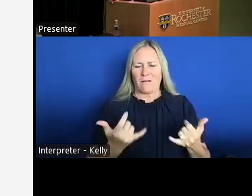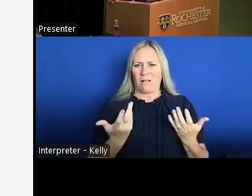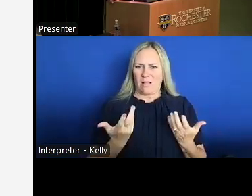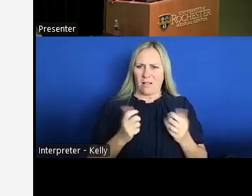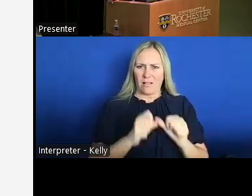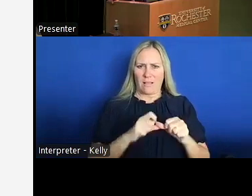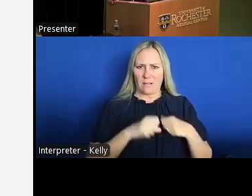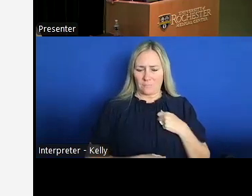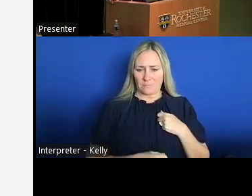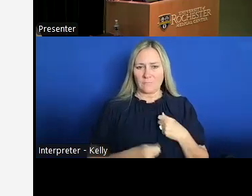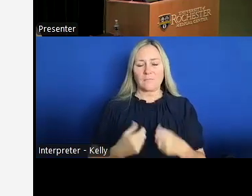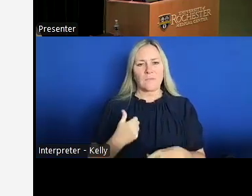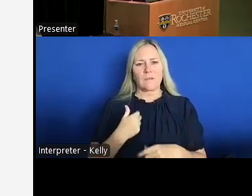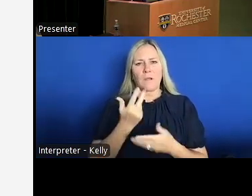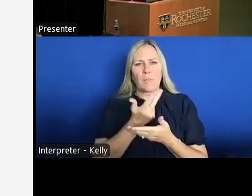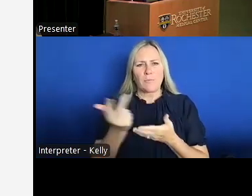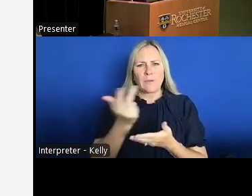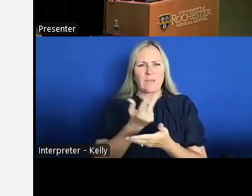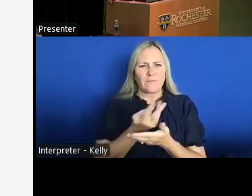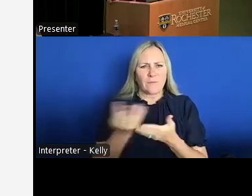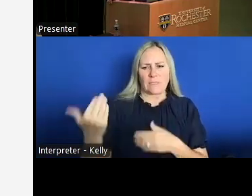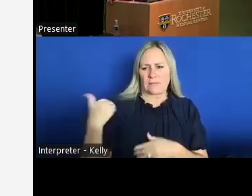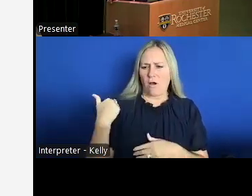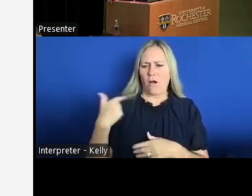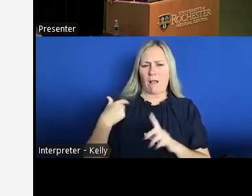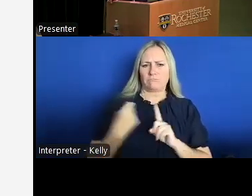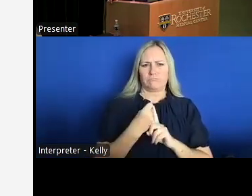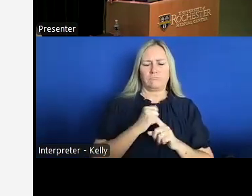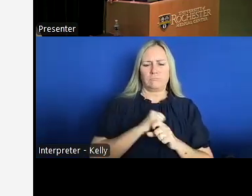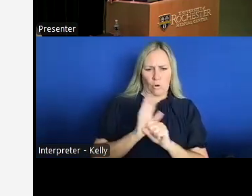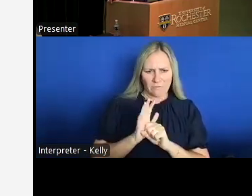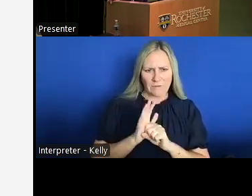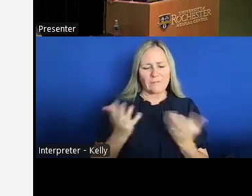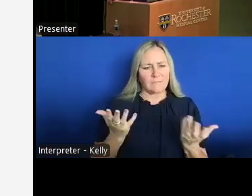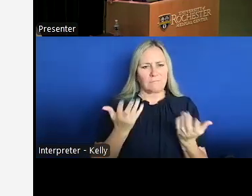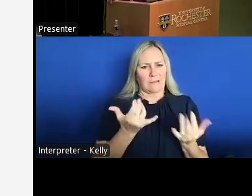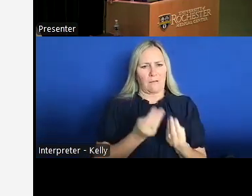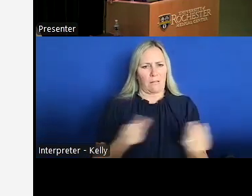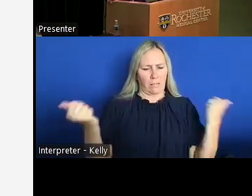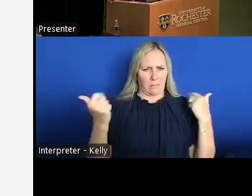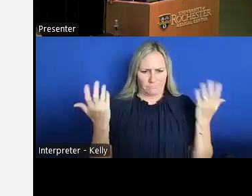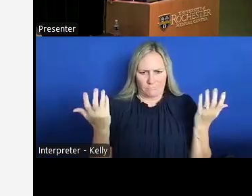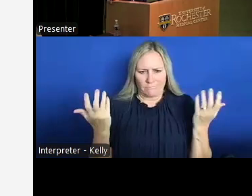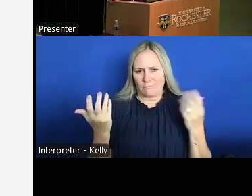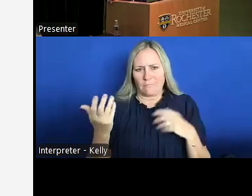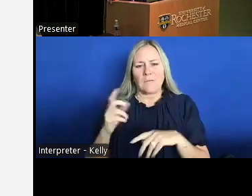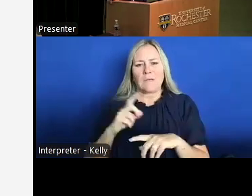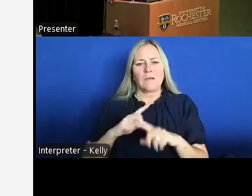over uh nobody wears masks I was very careful still because I'm old uh I still got covid um